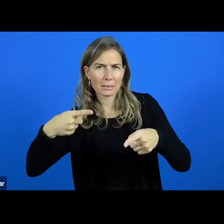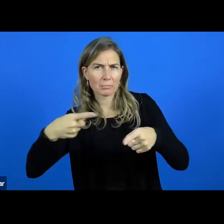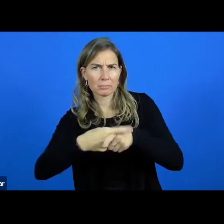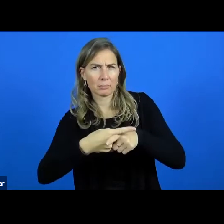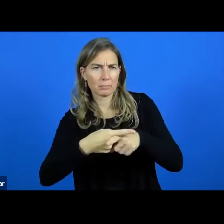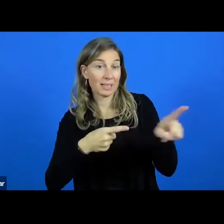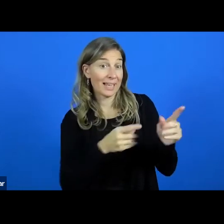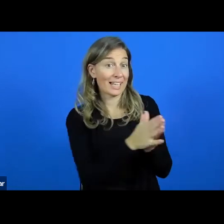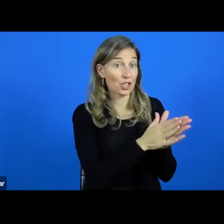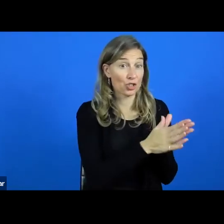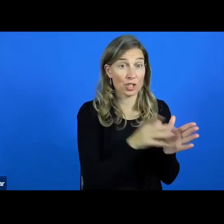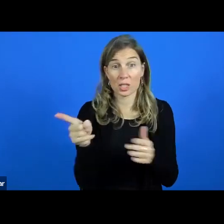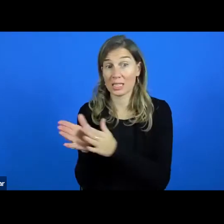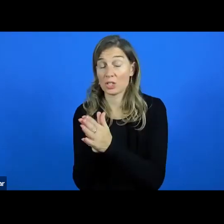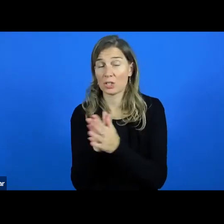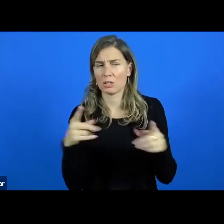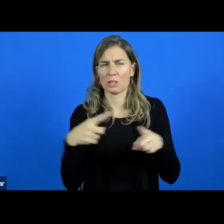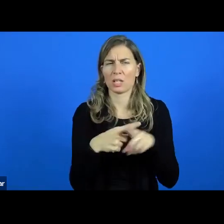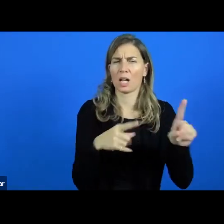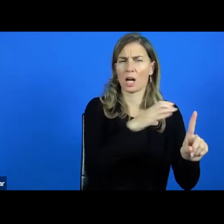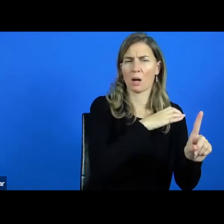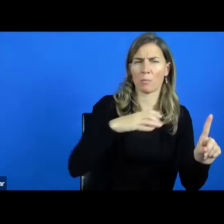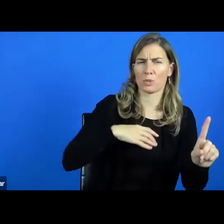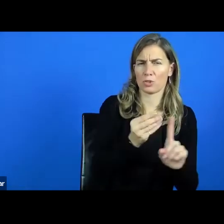The Commission awarded the contract to the prior business